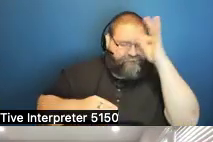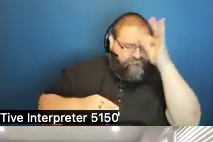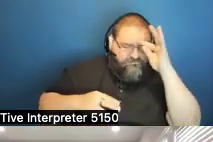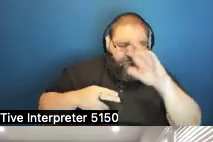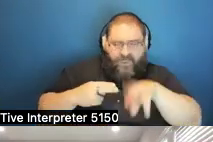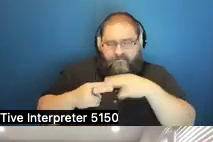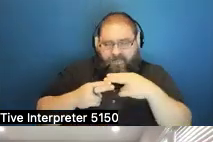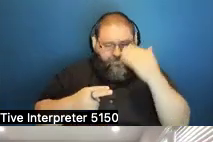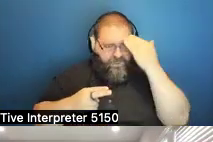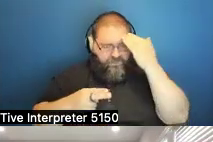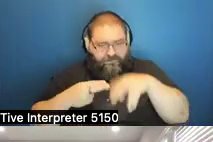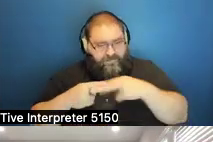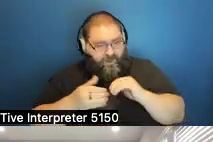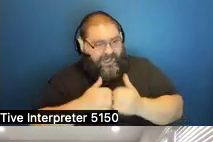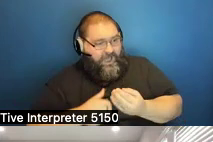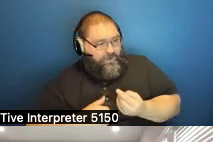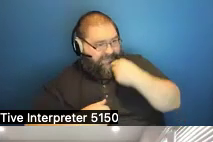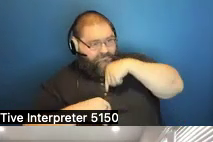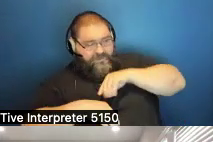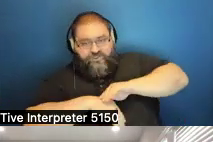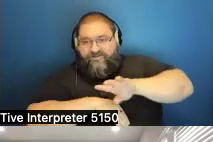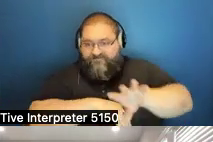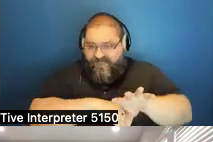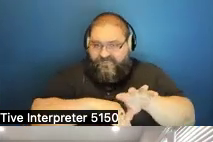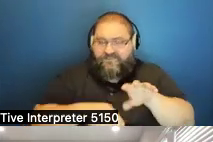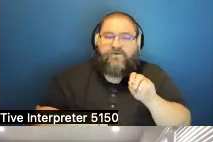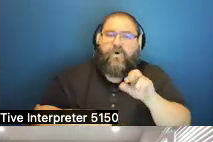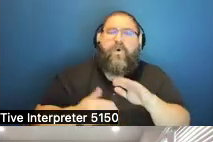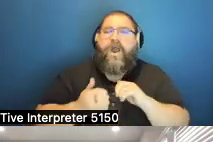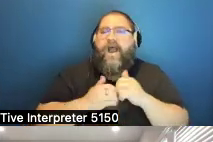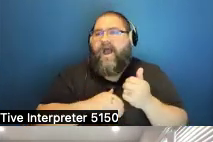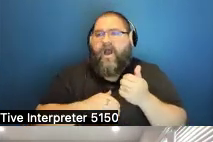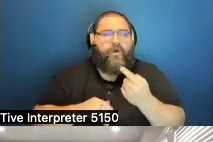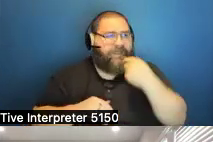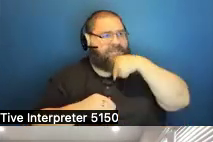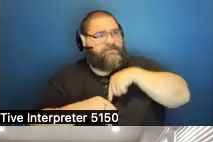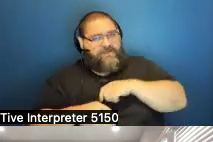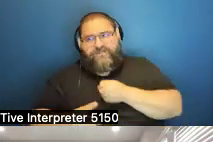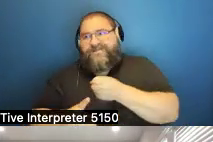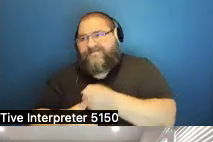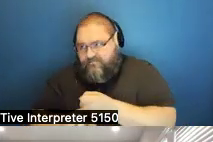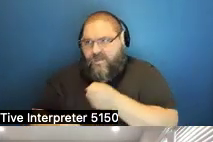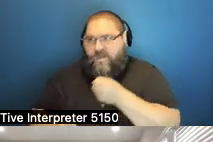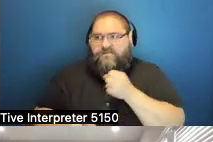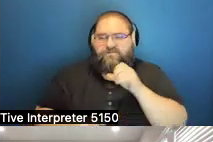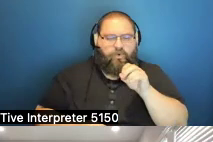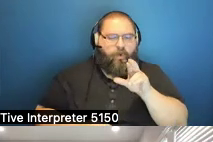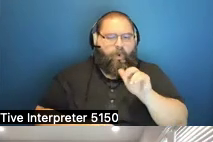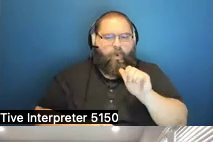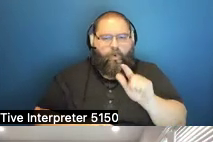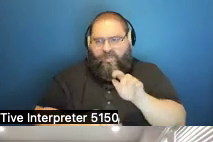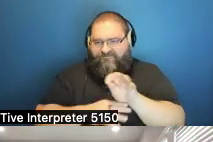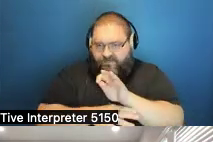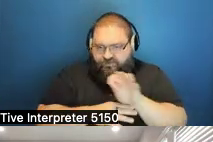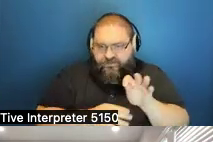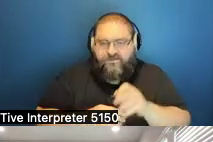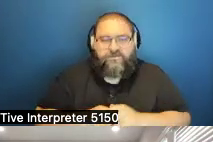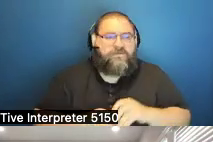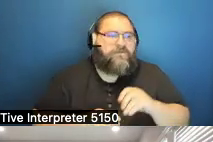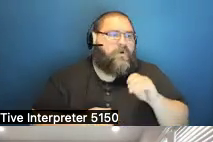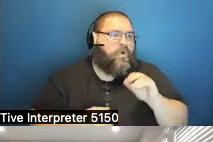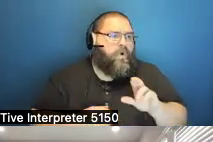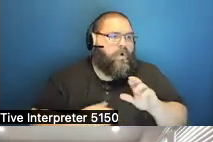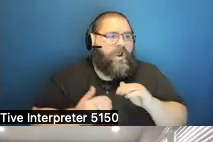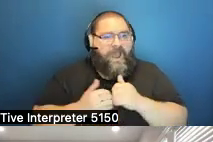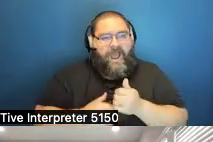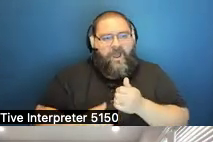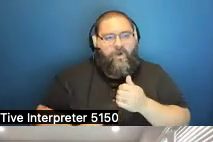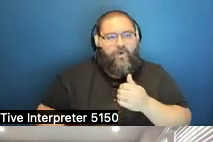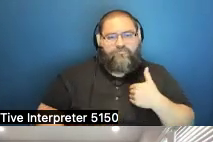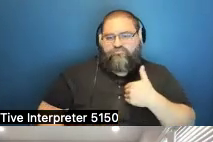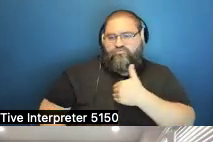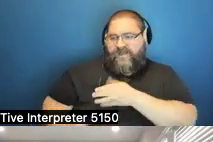19:37:12 Or how intubation impact, or functioning. 19:37:19 how breastfeeding served at an actual